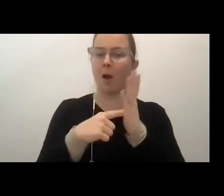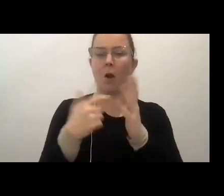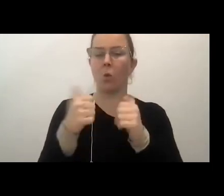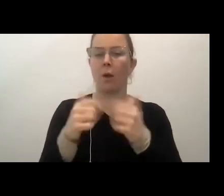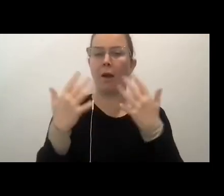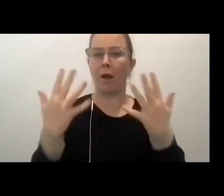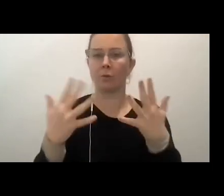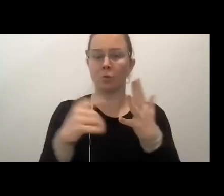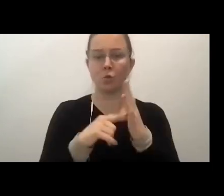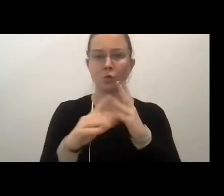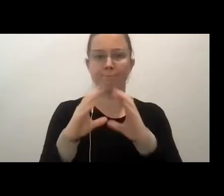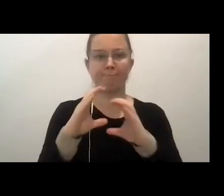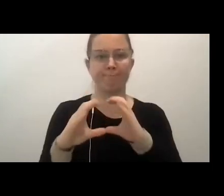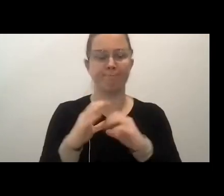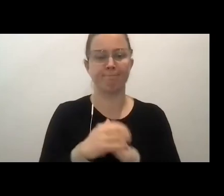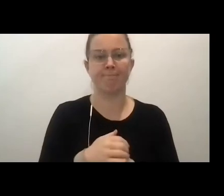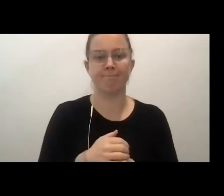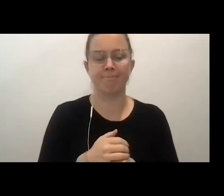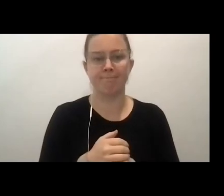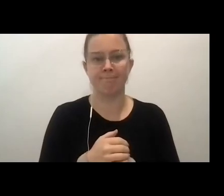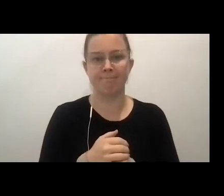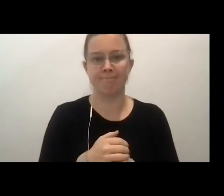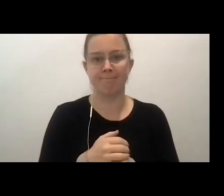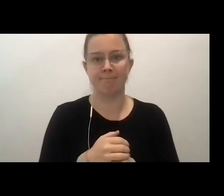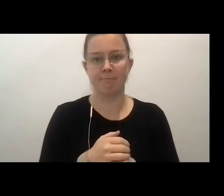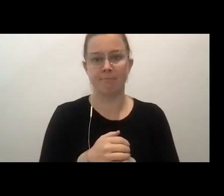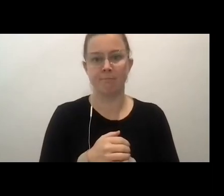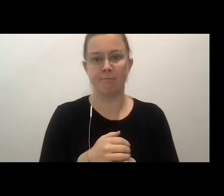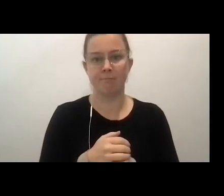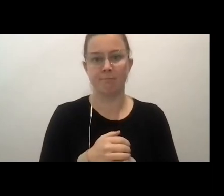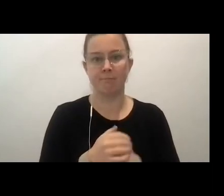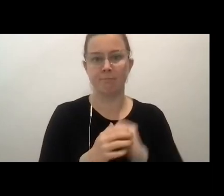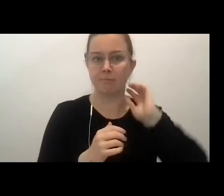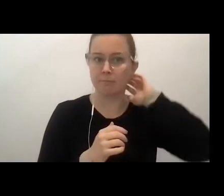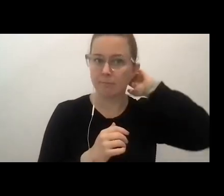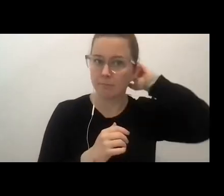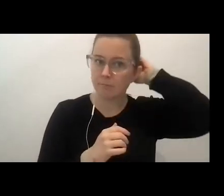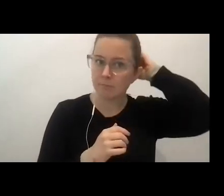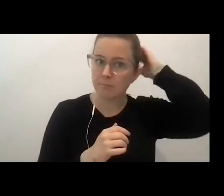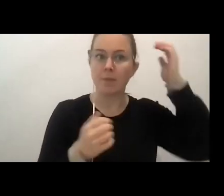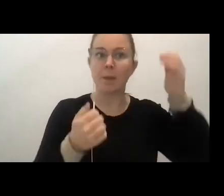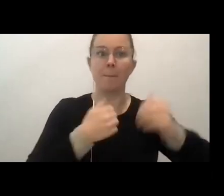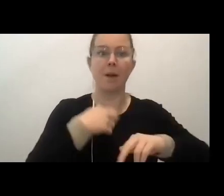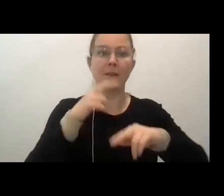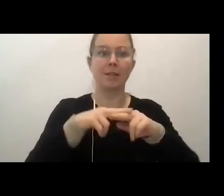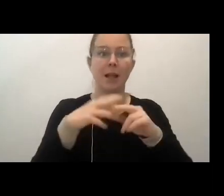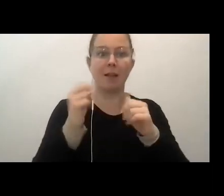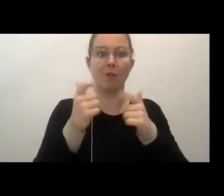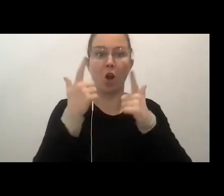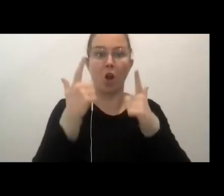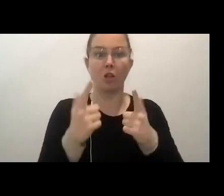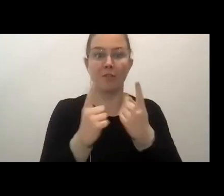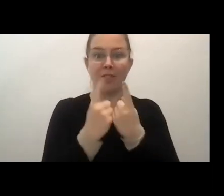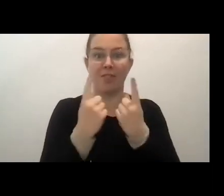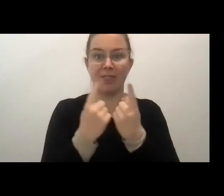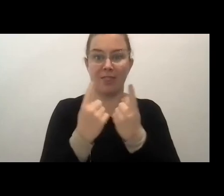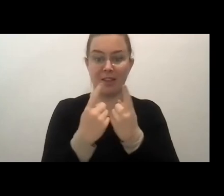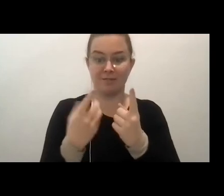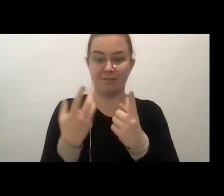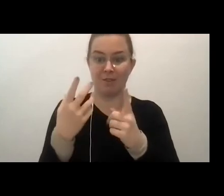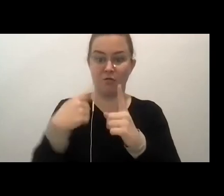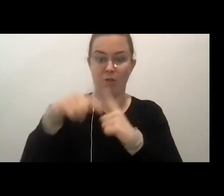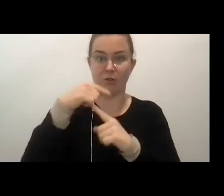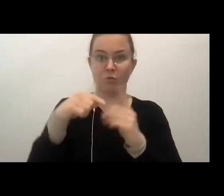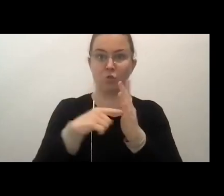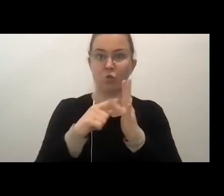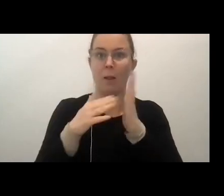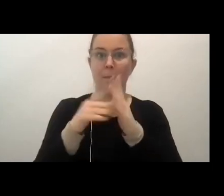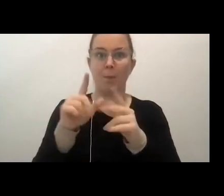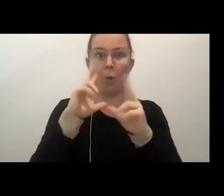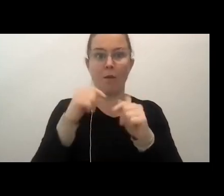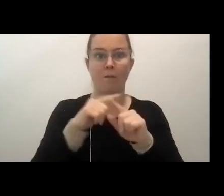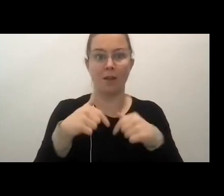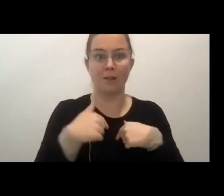My daddy has lots of different things to help him look after us they have a flashing light